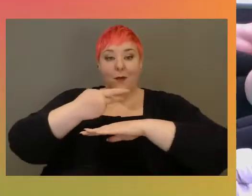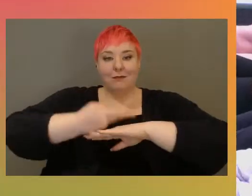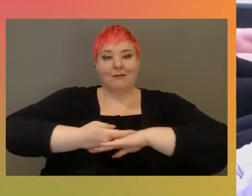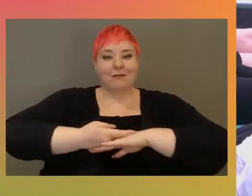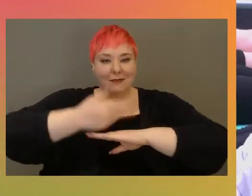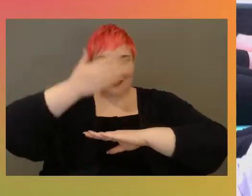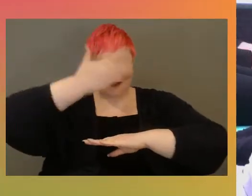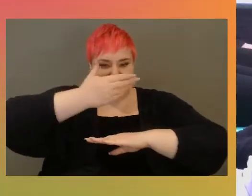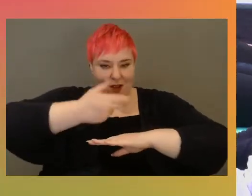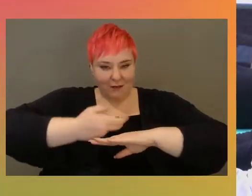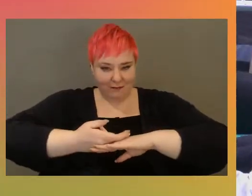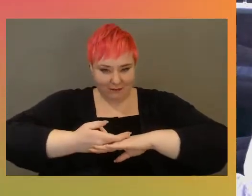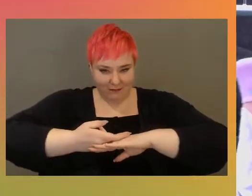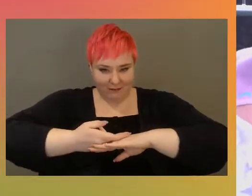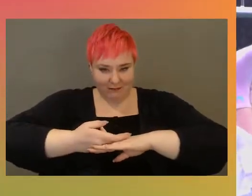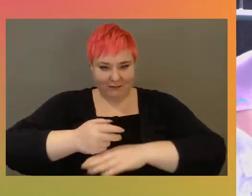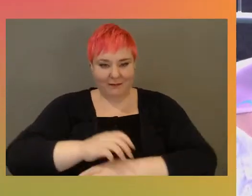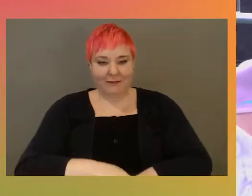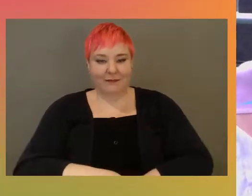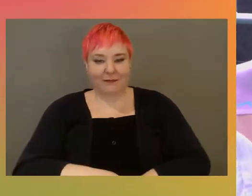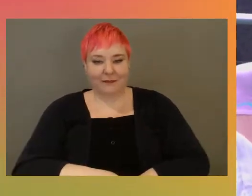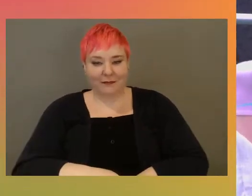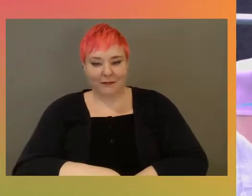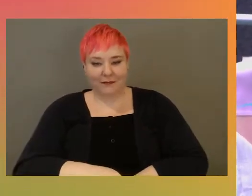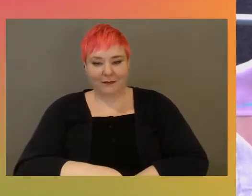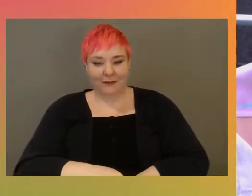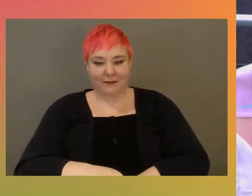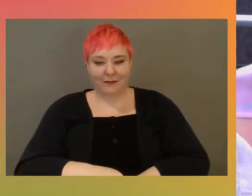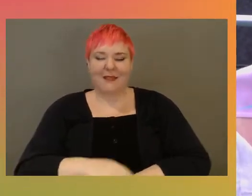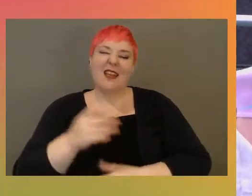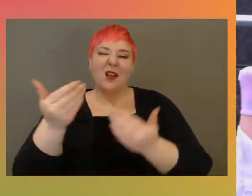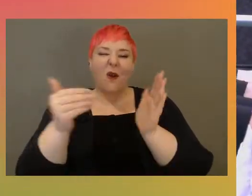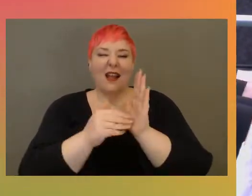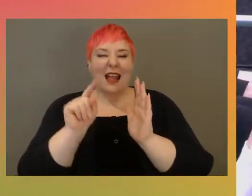HARD.